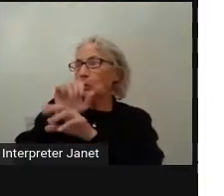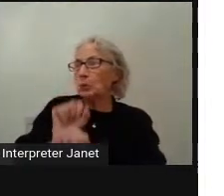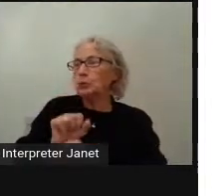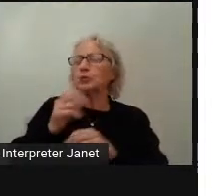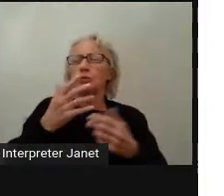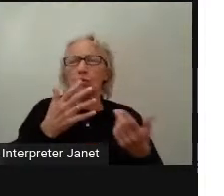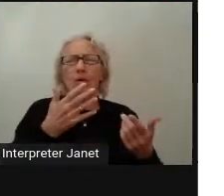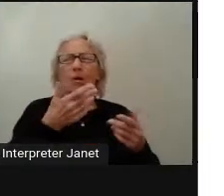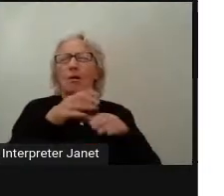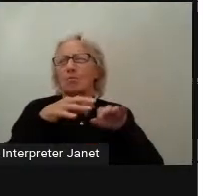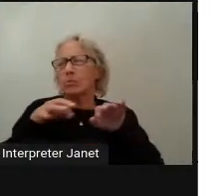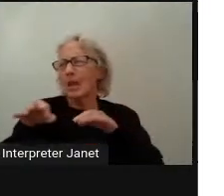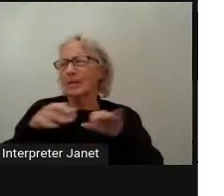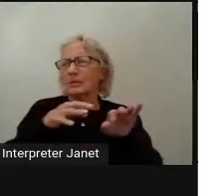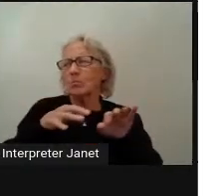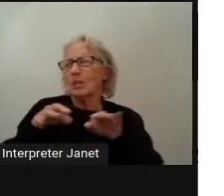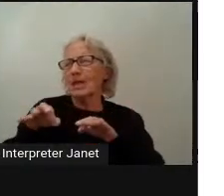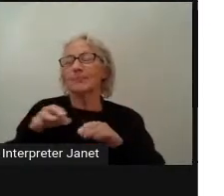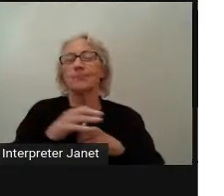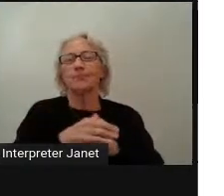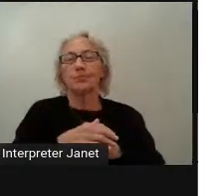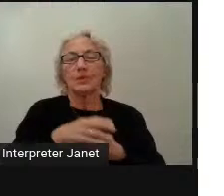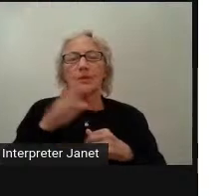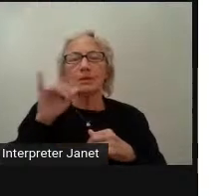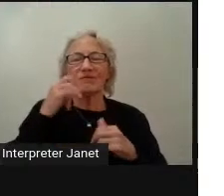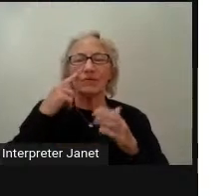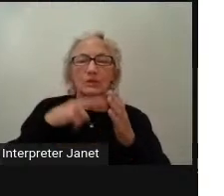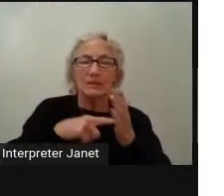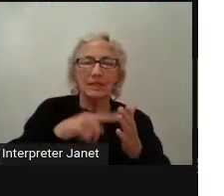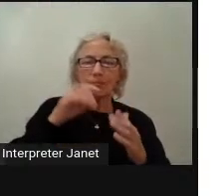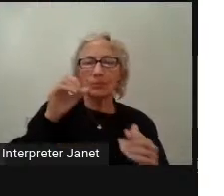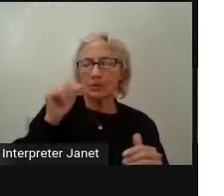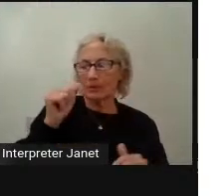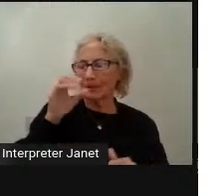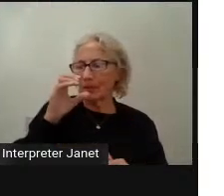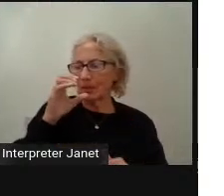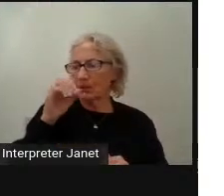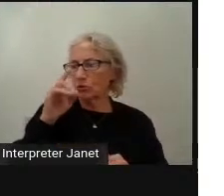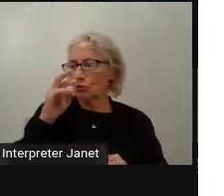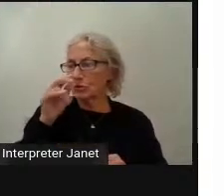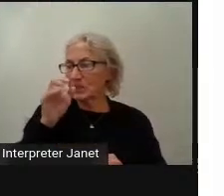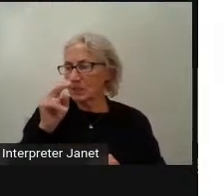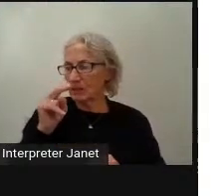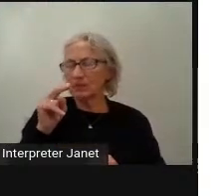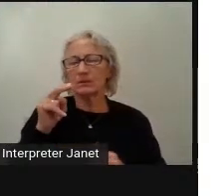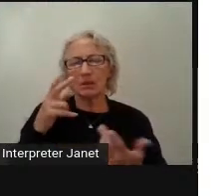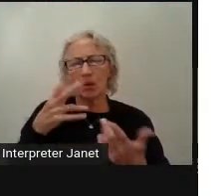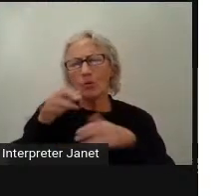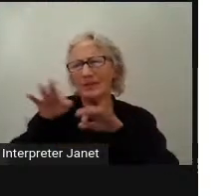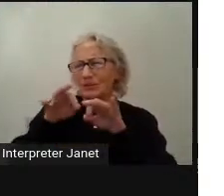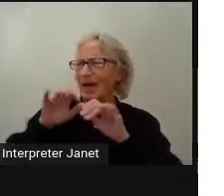it comes to headings and are there things that are not used to. One of the things